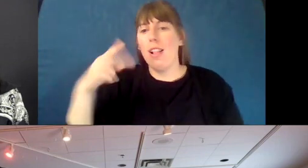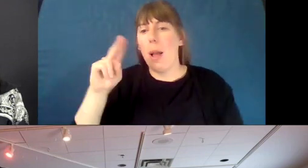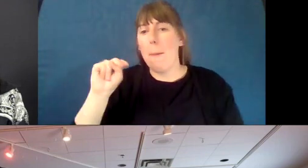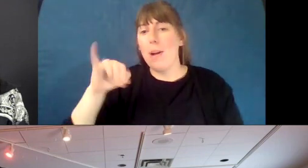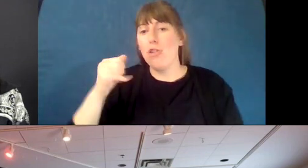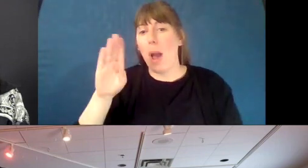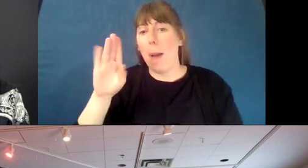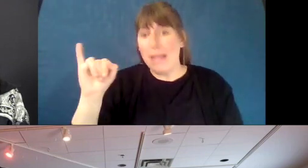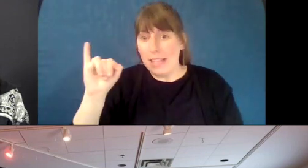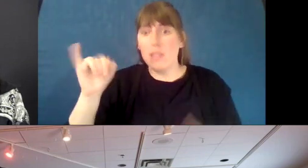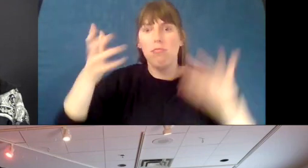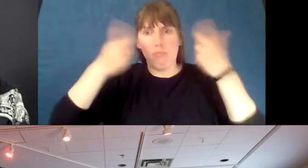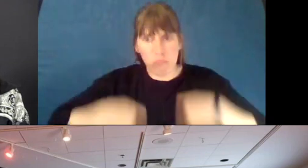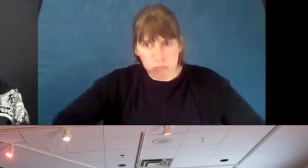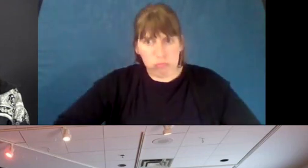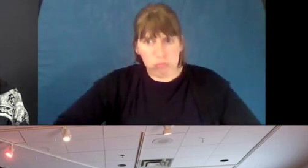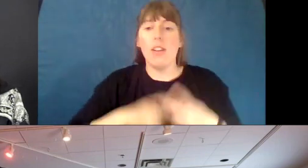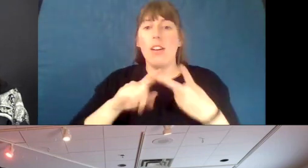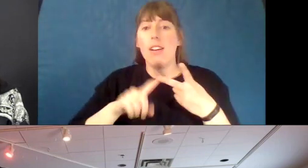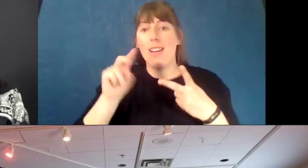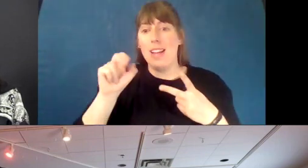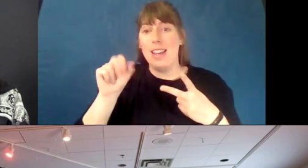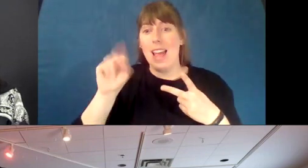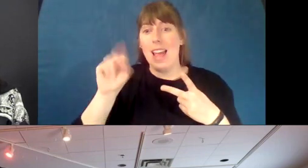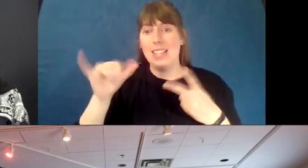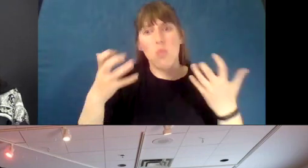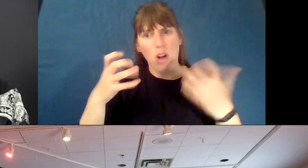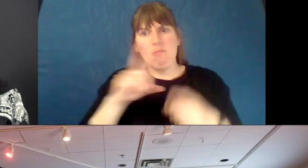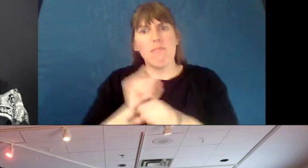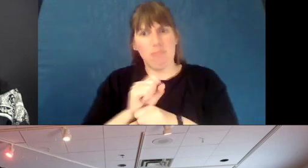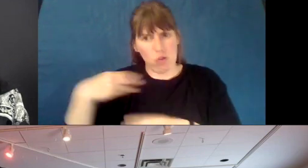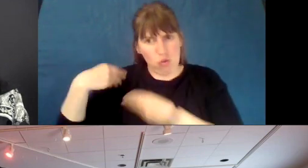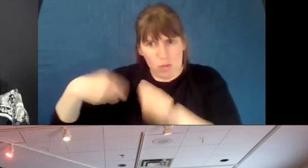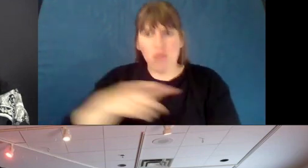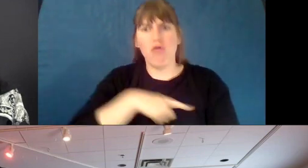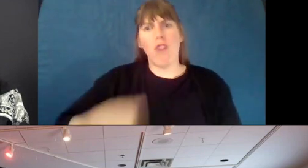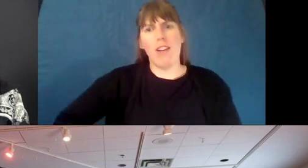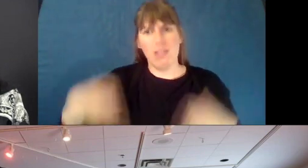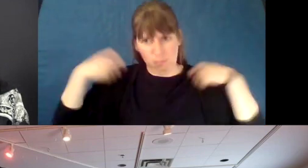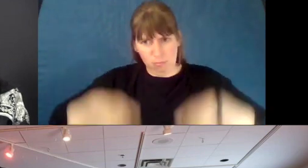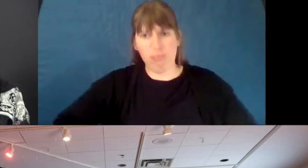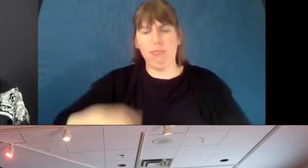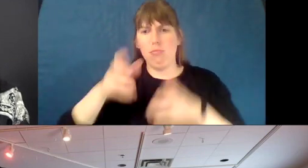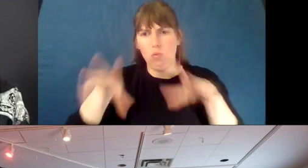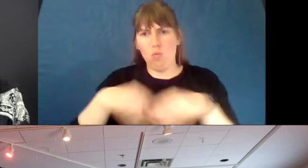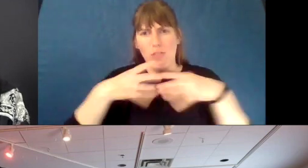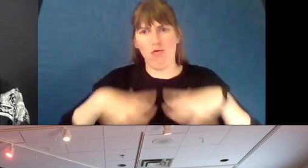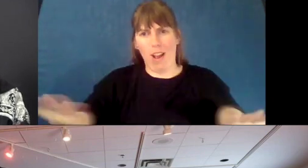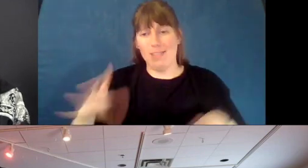wanted to be draped in a traditional Han Chinese wedding gown. And then we started interrogating